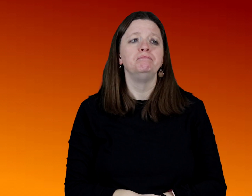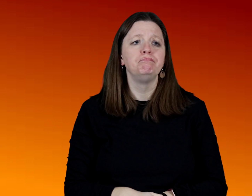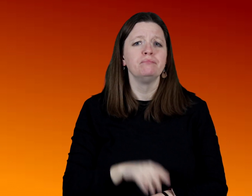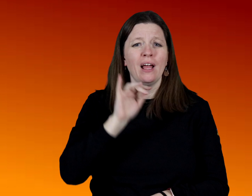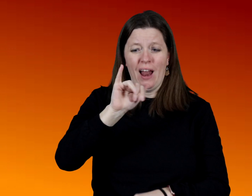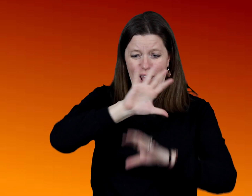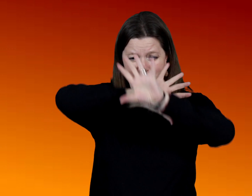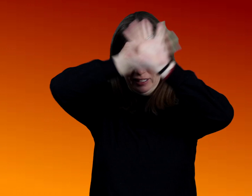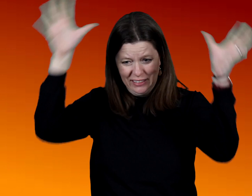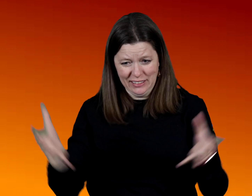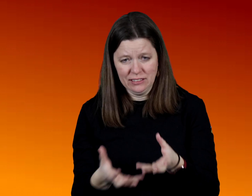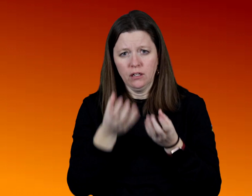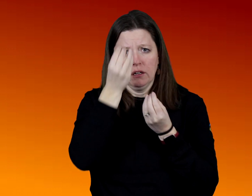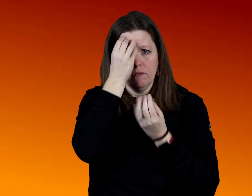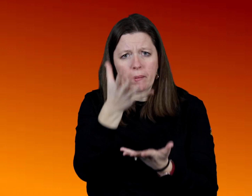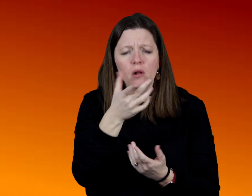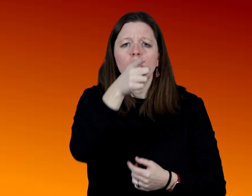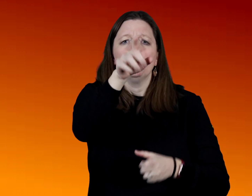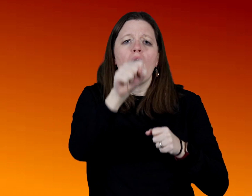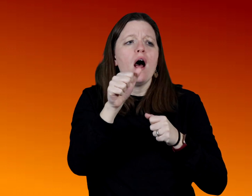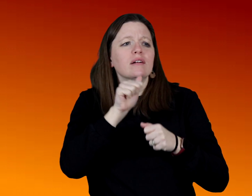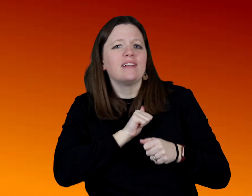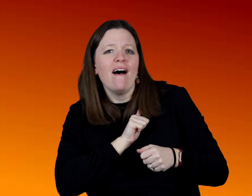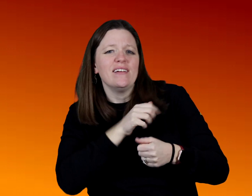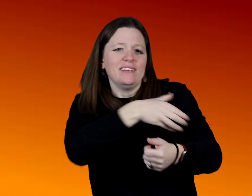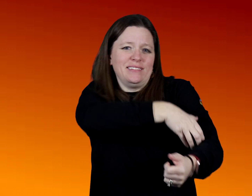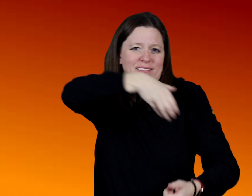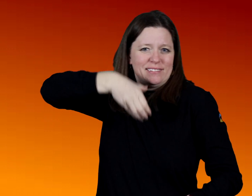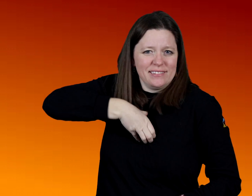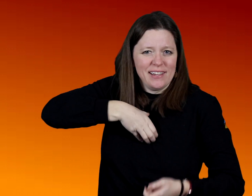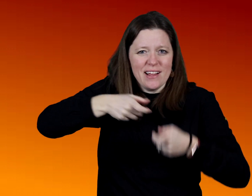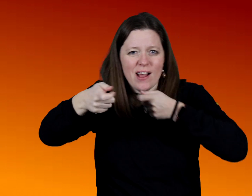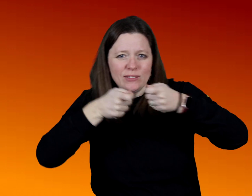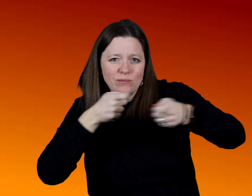With this information, you have the power to take control &